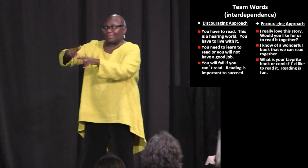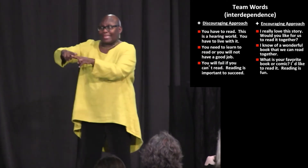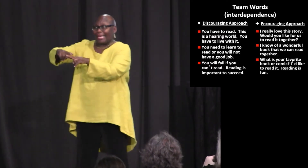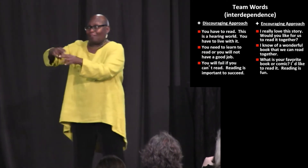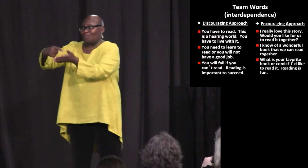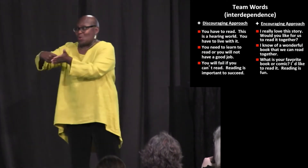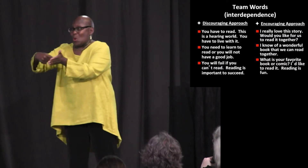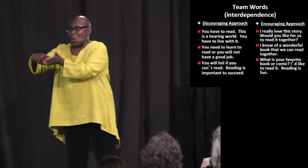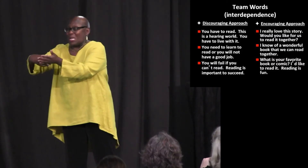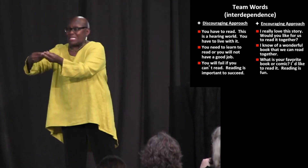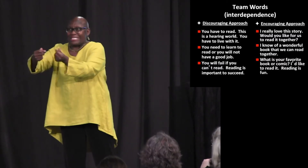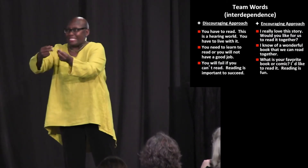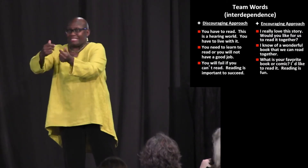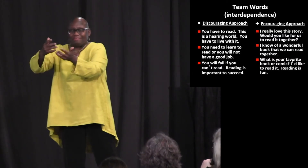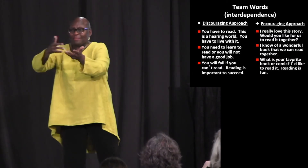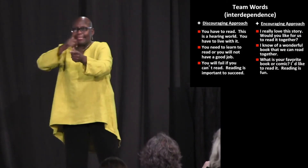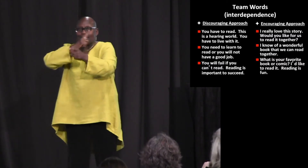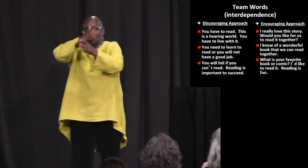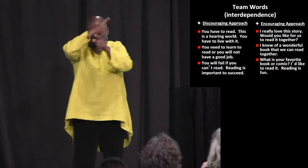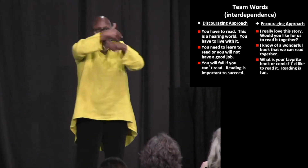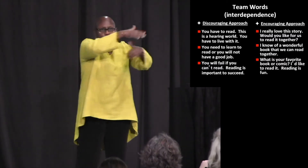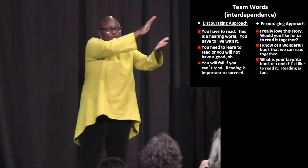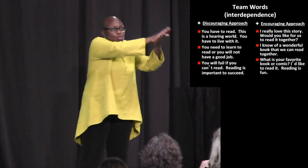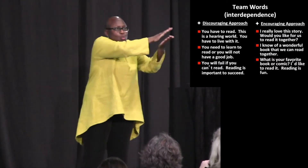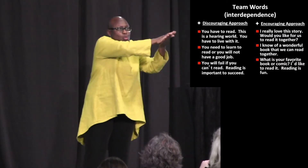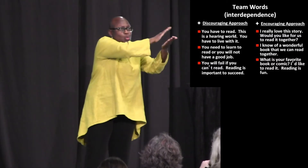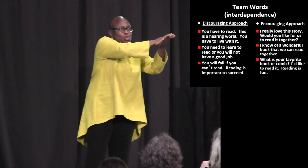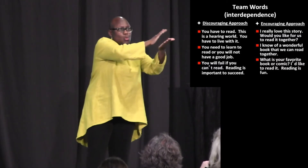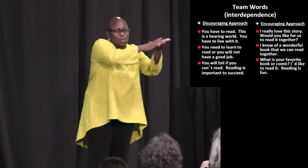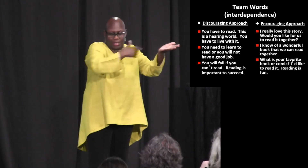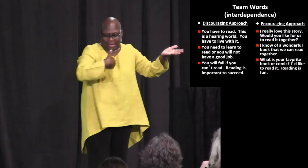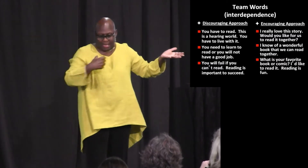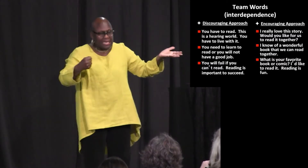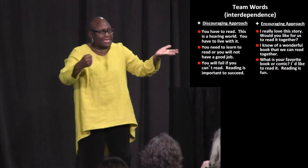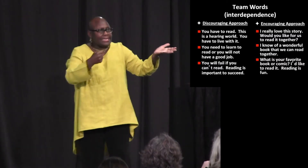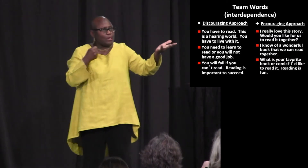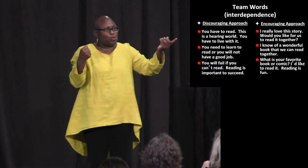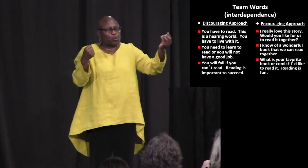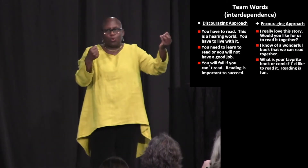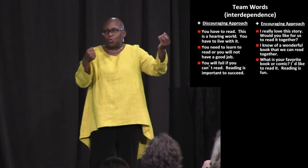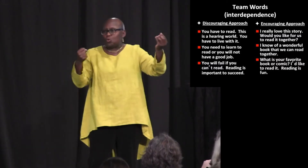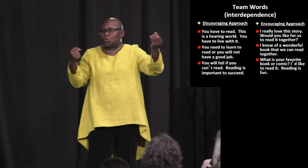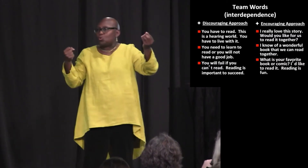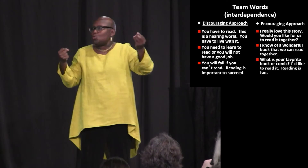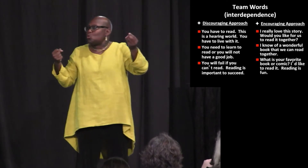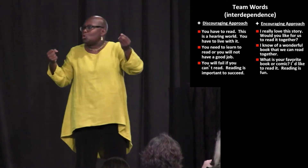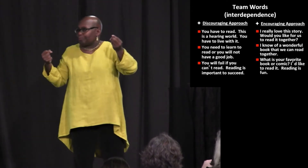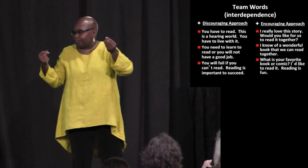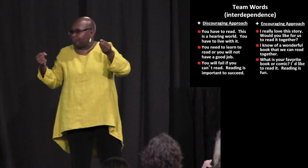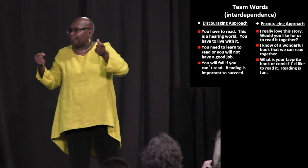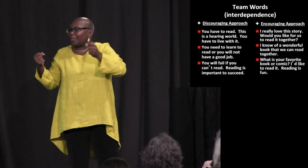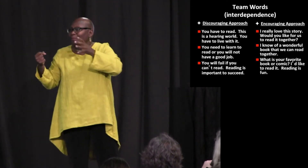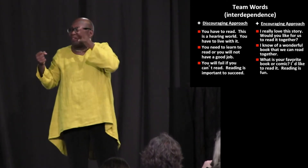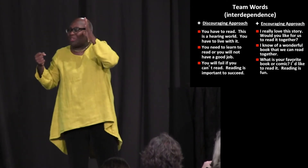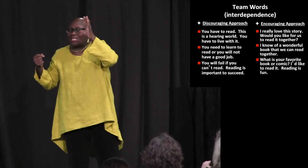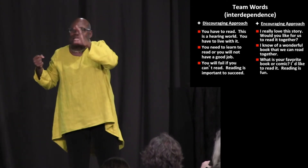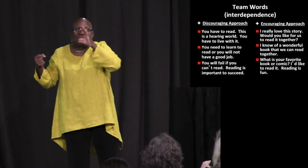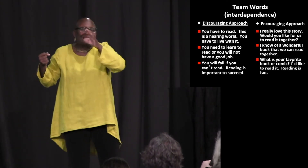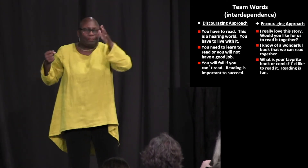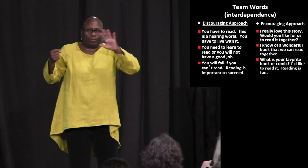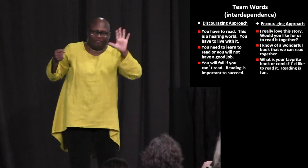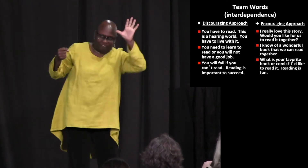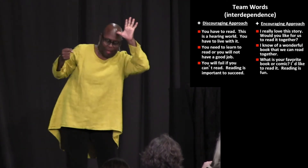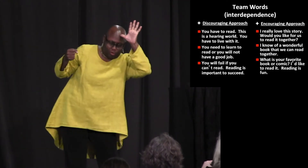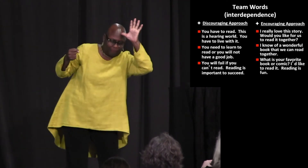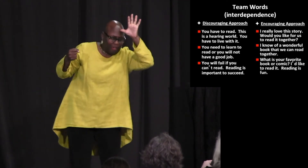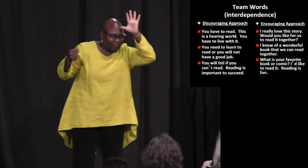and the only one who was deaf of the entire hearing family.